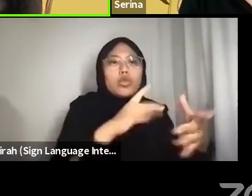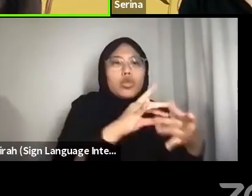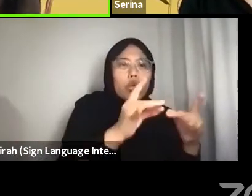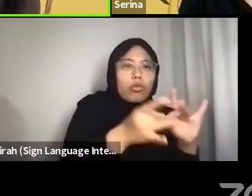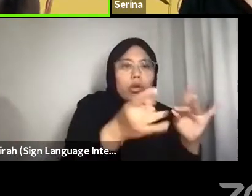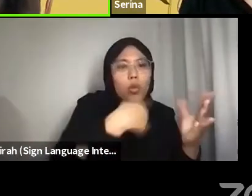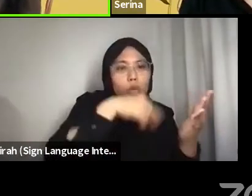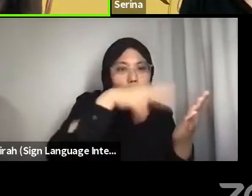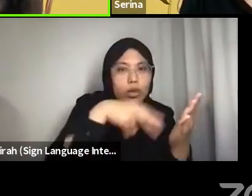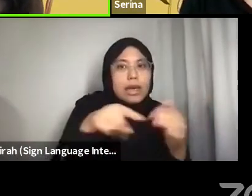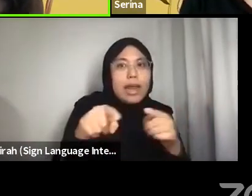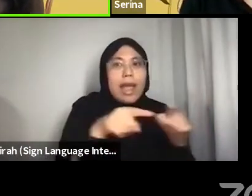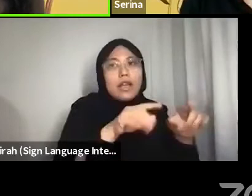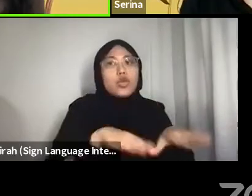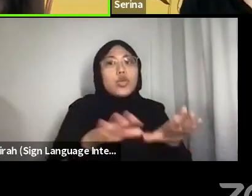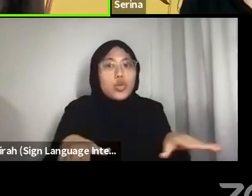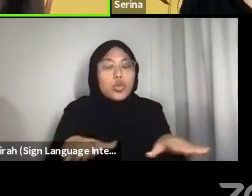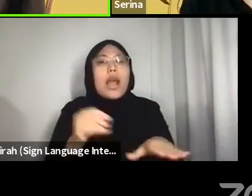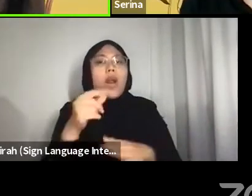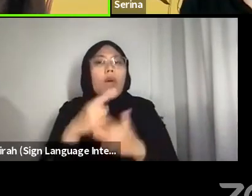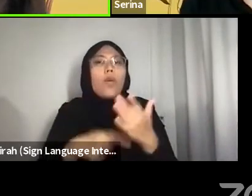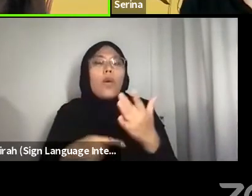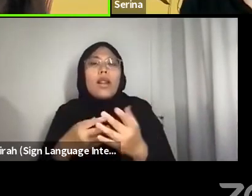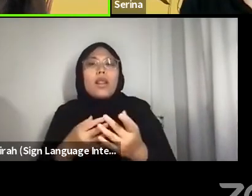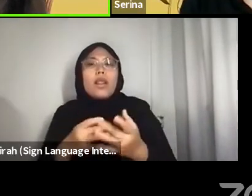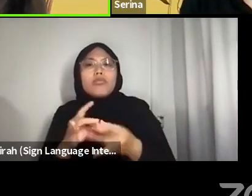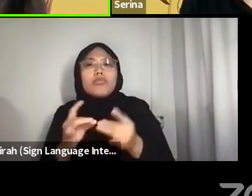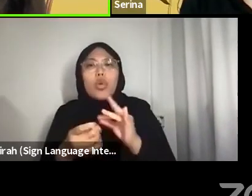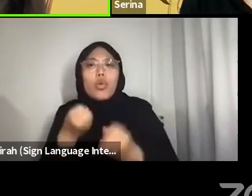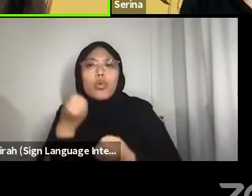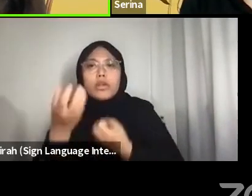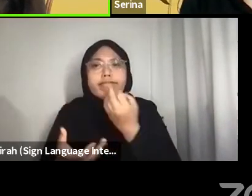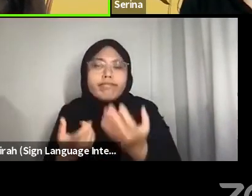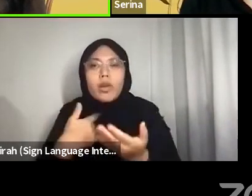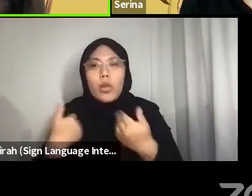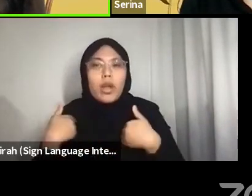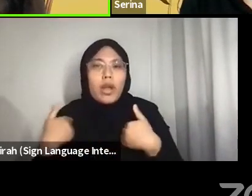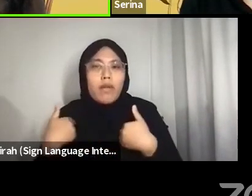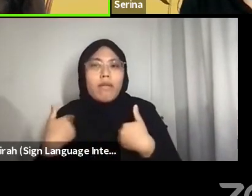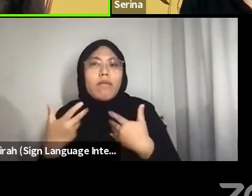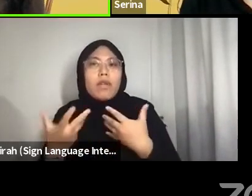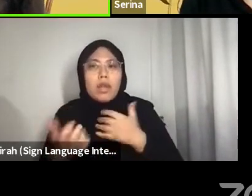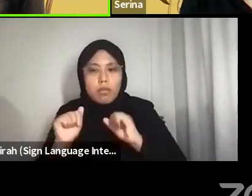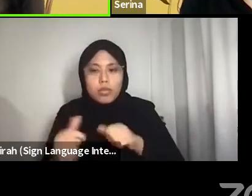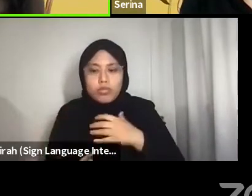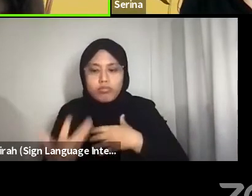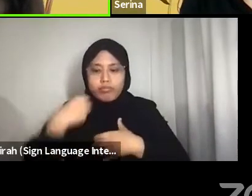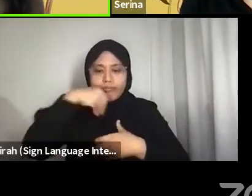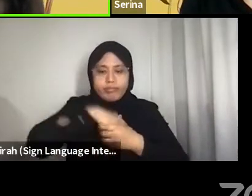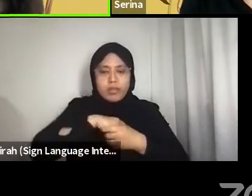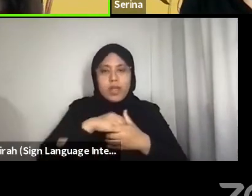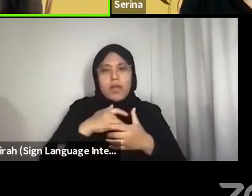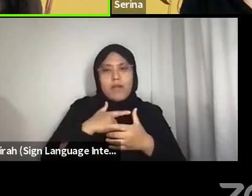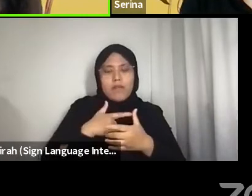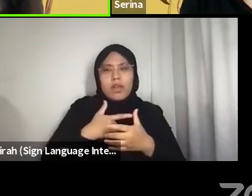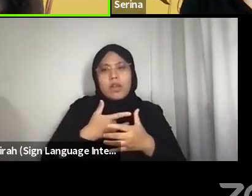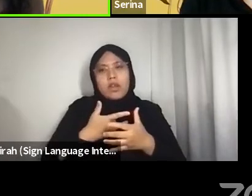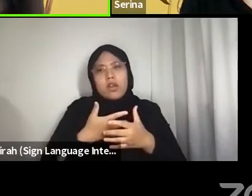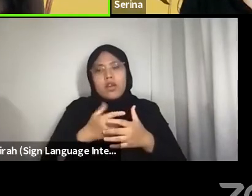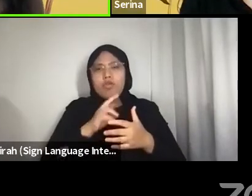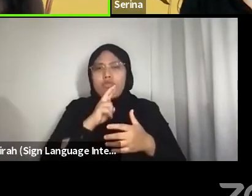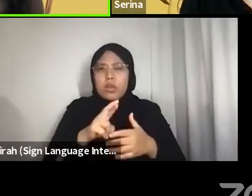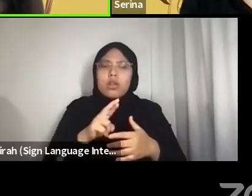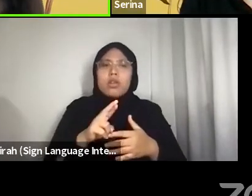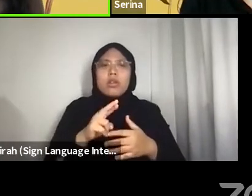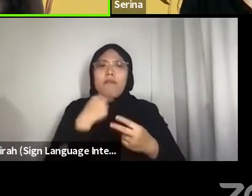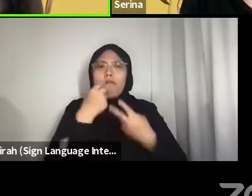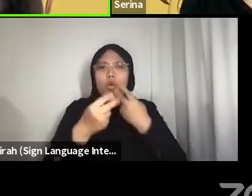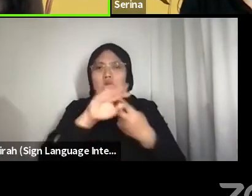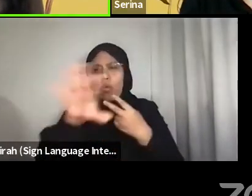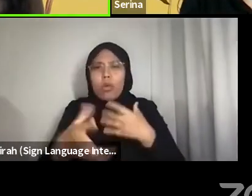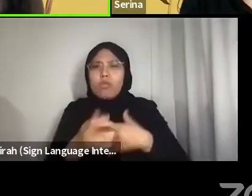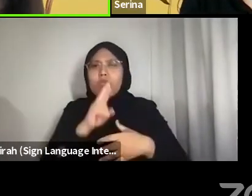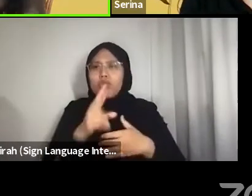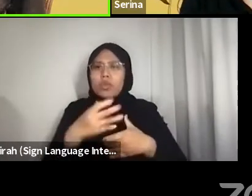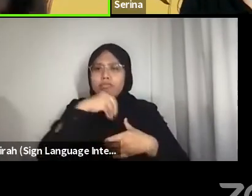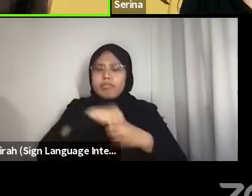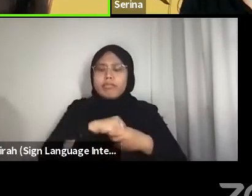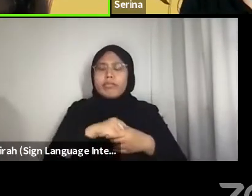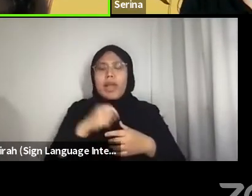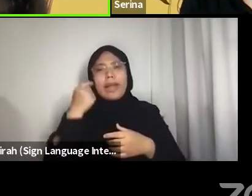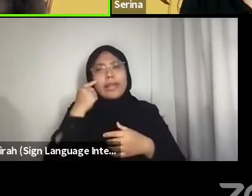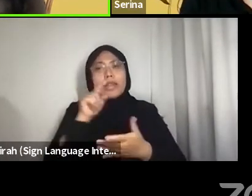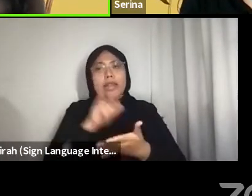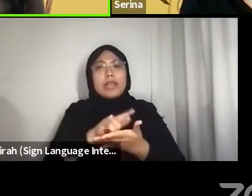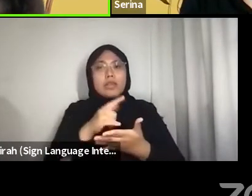and then the kind of narratives that we would have internalised and felt were legitimate, the voices that we felt were legitimate. So I think that’s what I have to add.